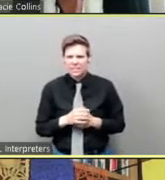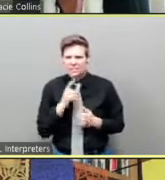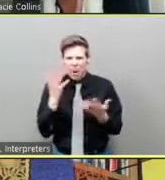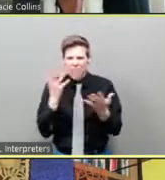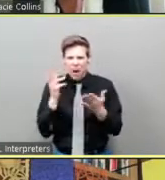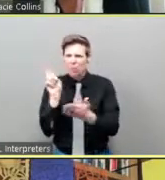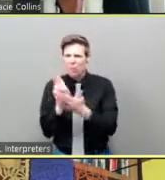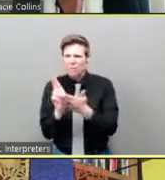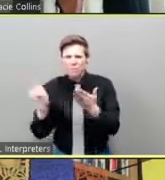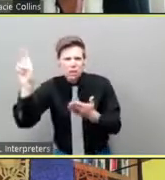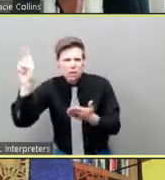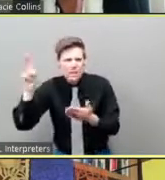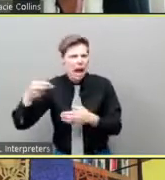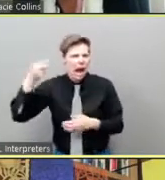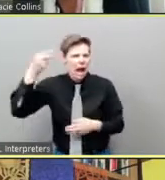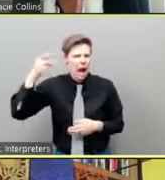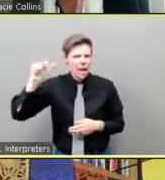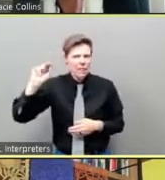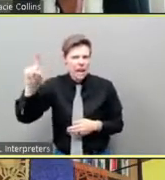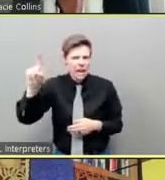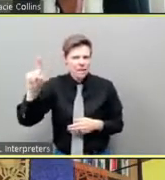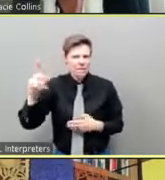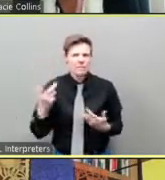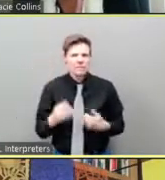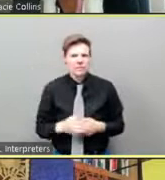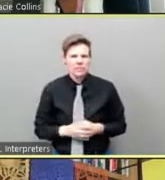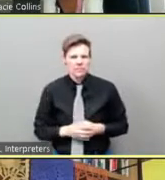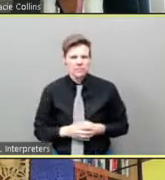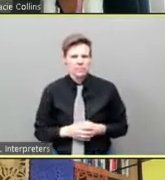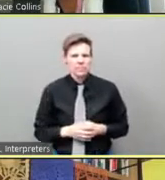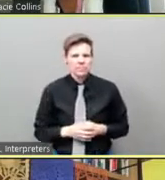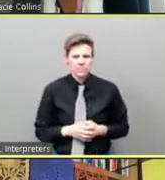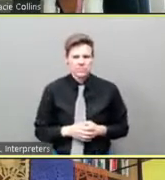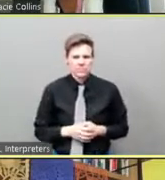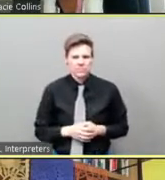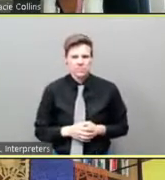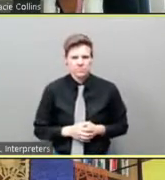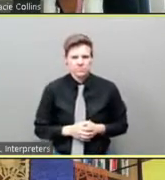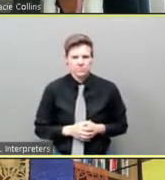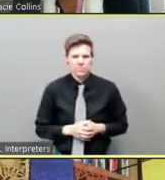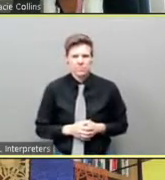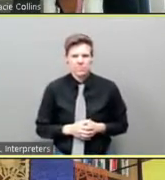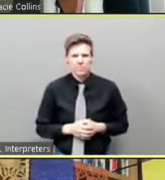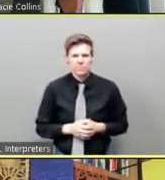recipe premier of Alberta. The message again and again. Um